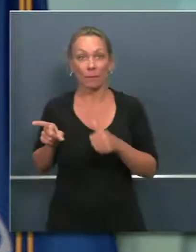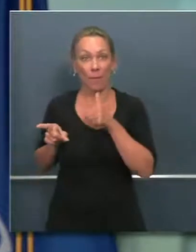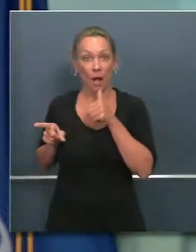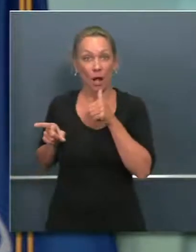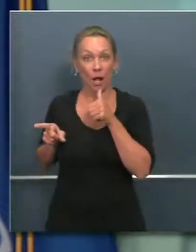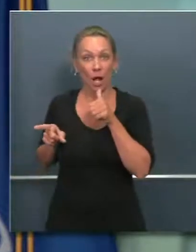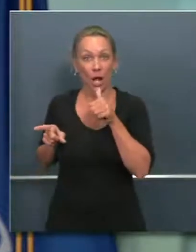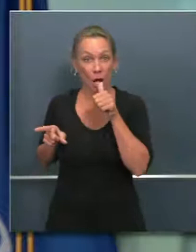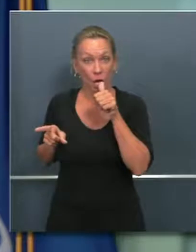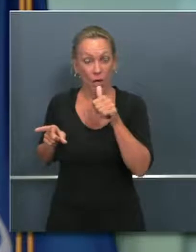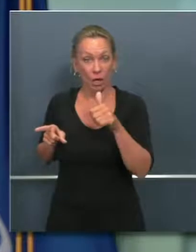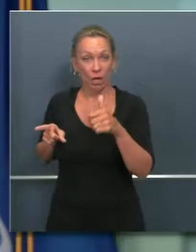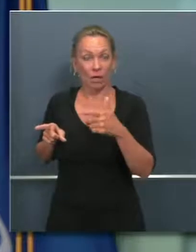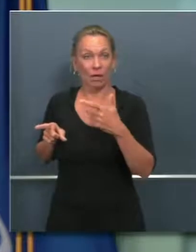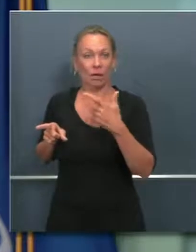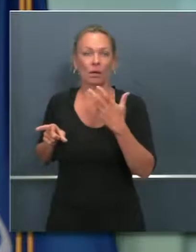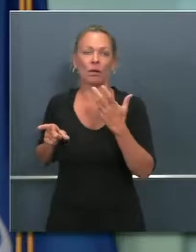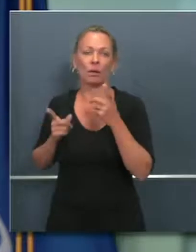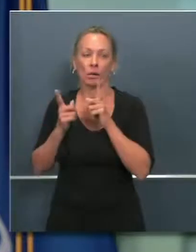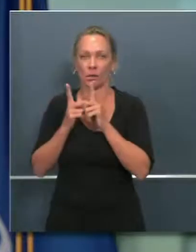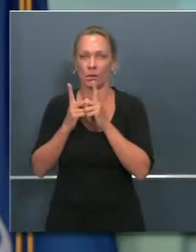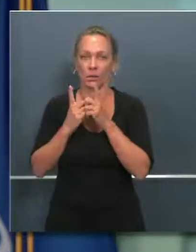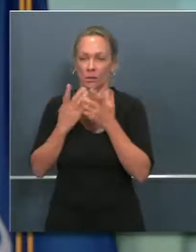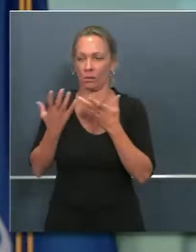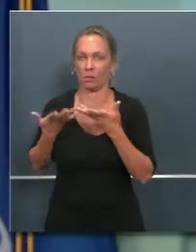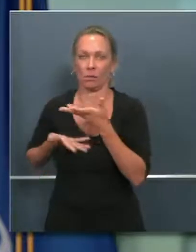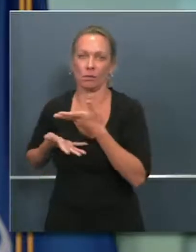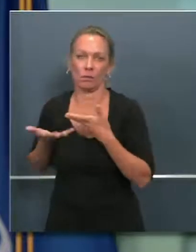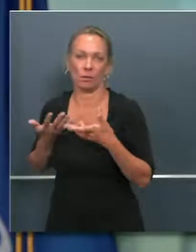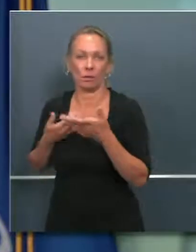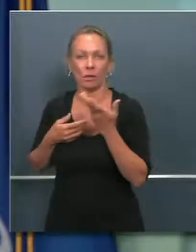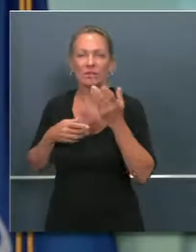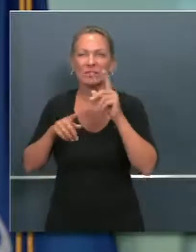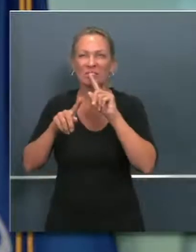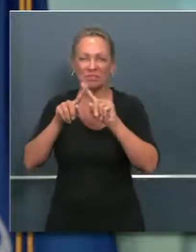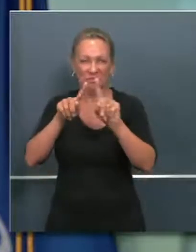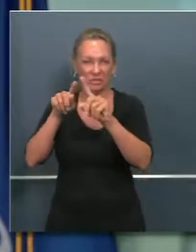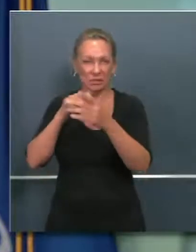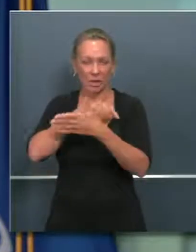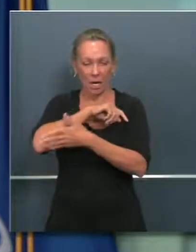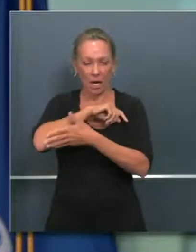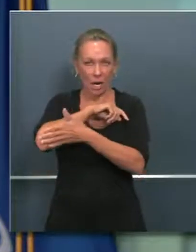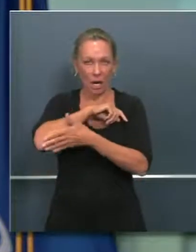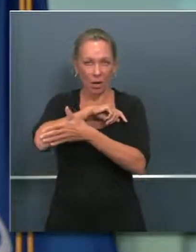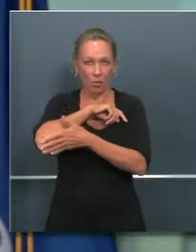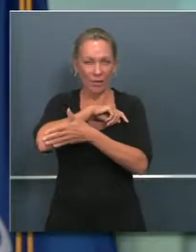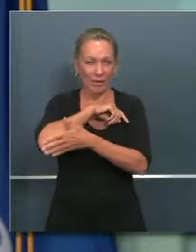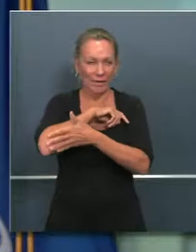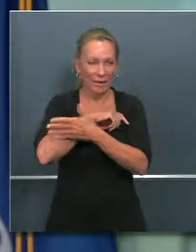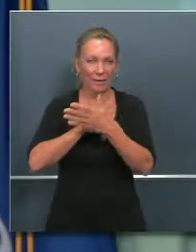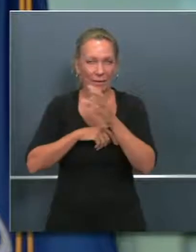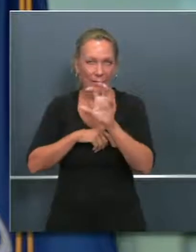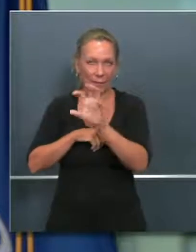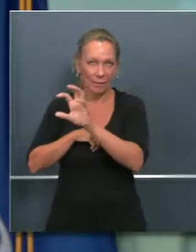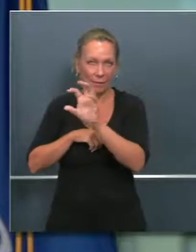will be ping constant contact with our county partners to understand how this might impact